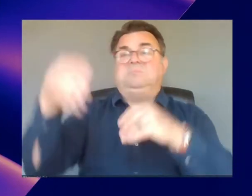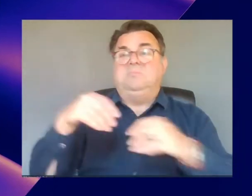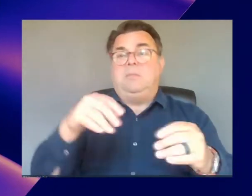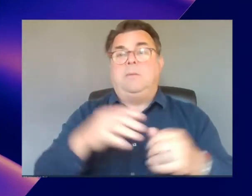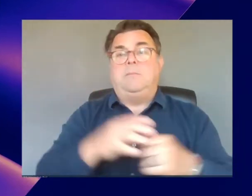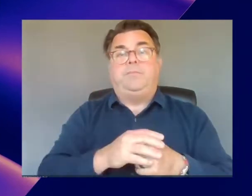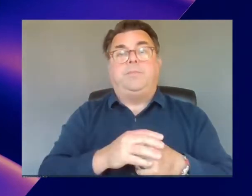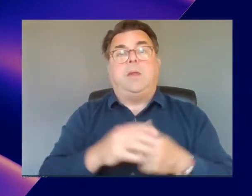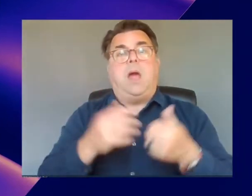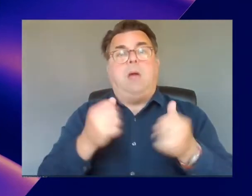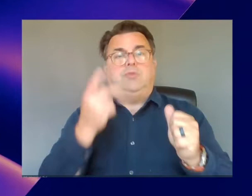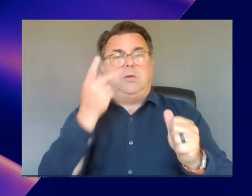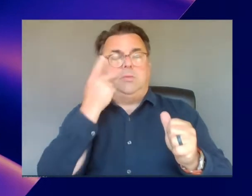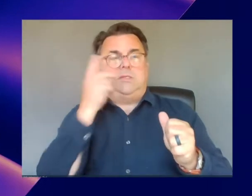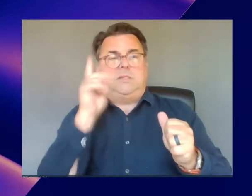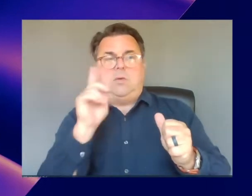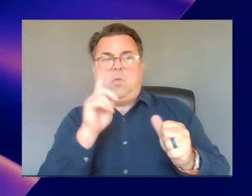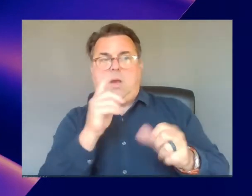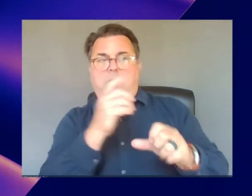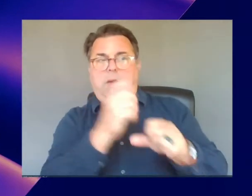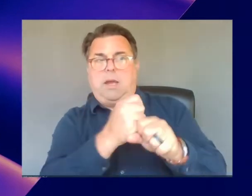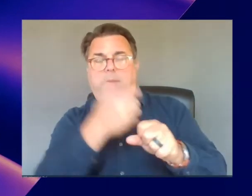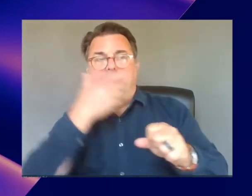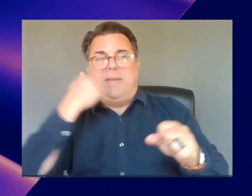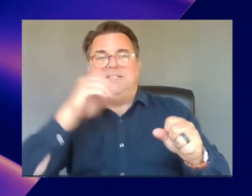where I'm getting more commission, right? That is what I see. - Yes.